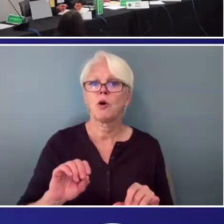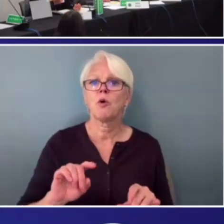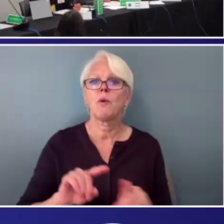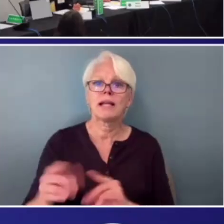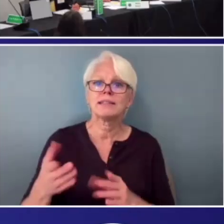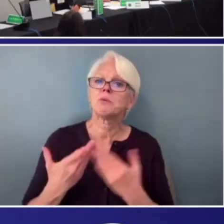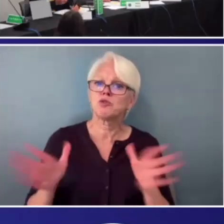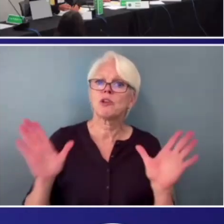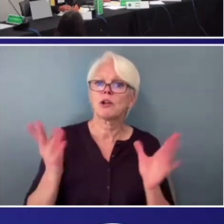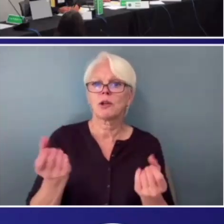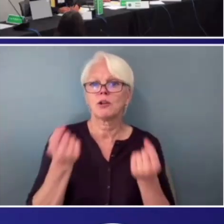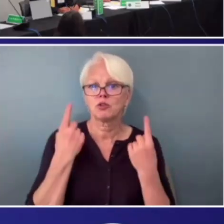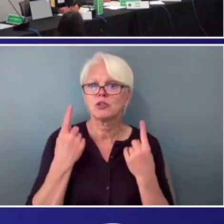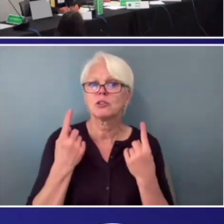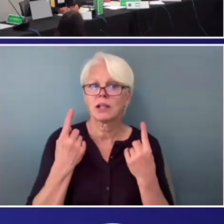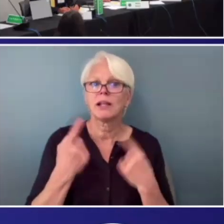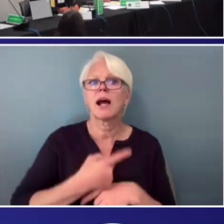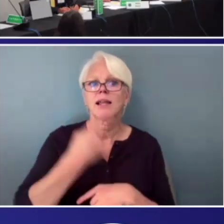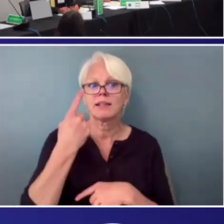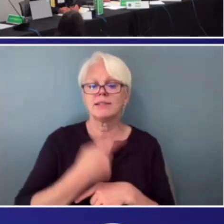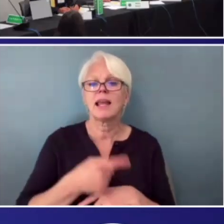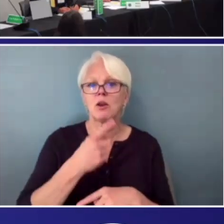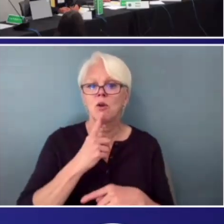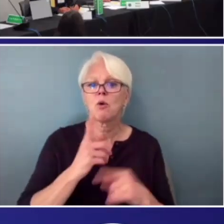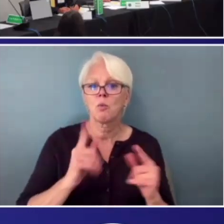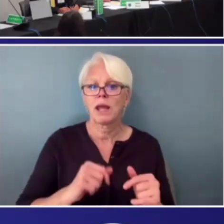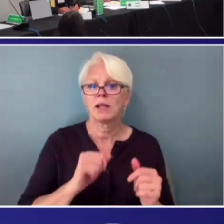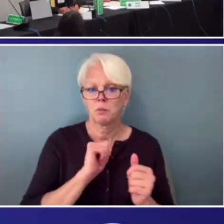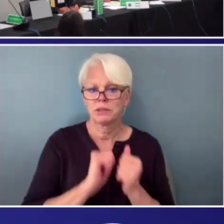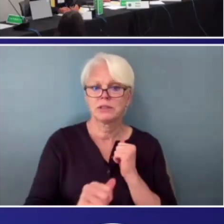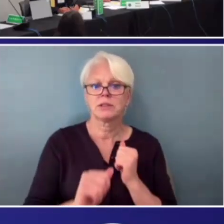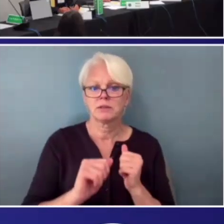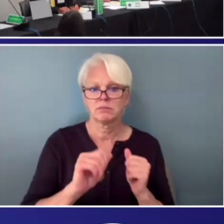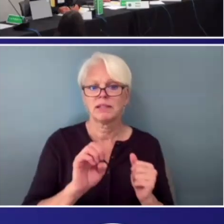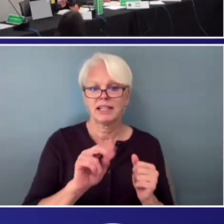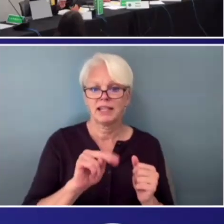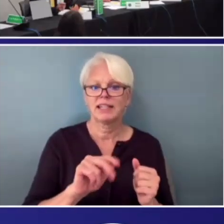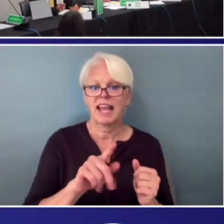on the date of enactment for an additional year, as opposed to, like something new.